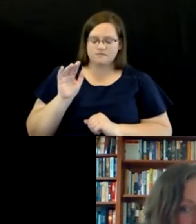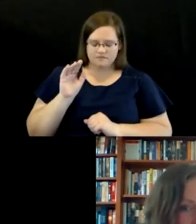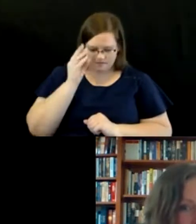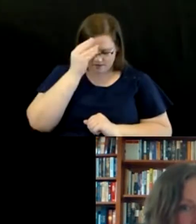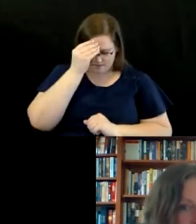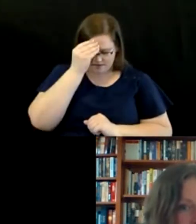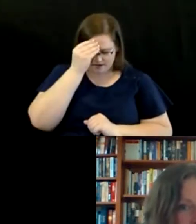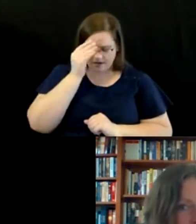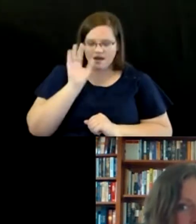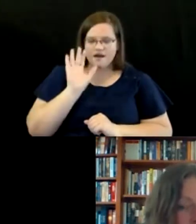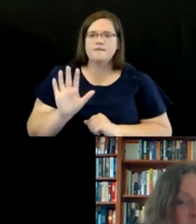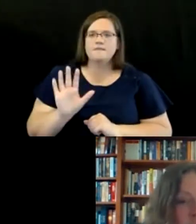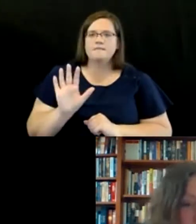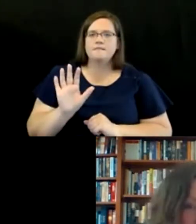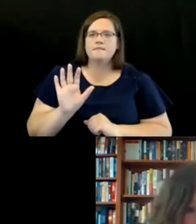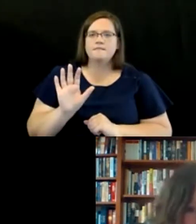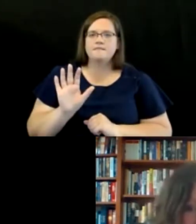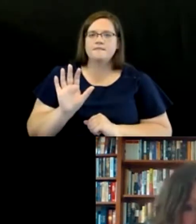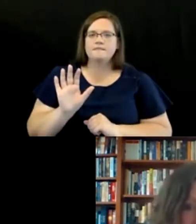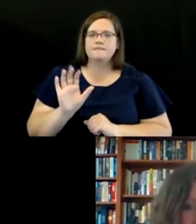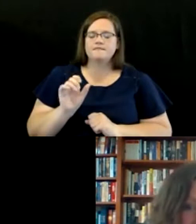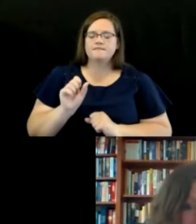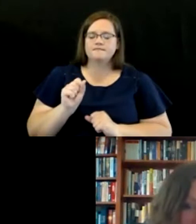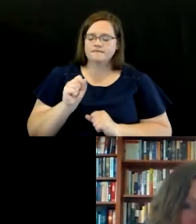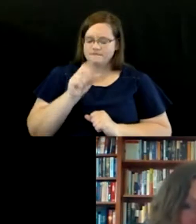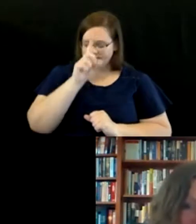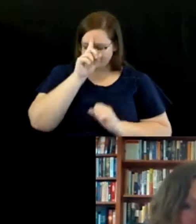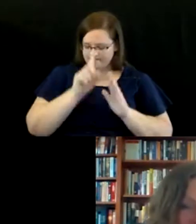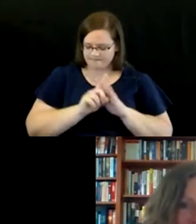I just had that thought.